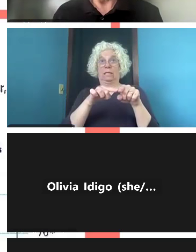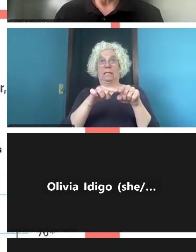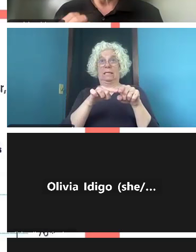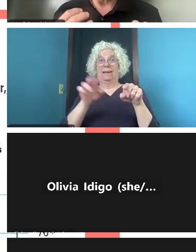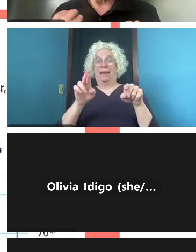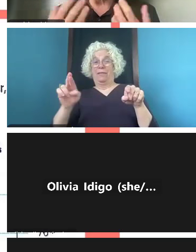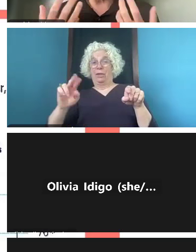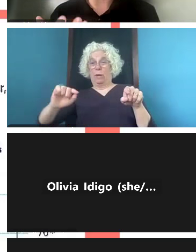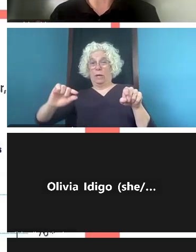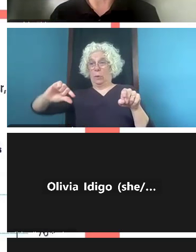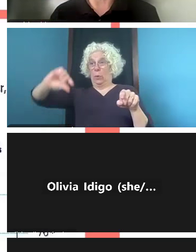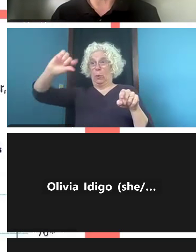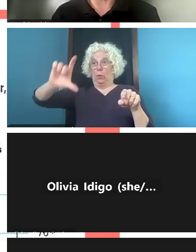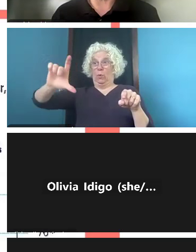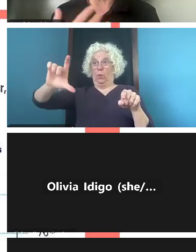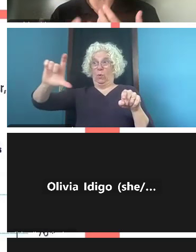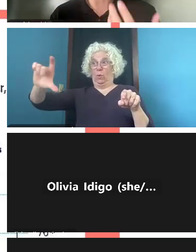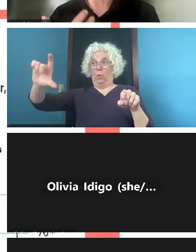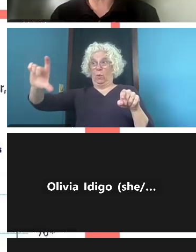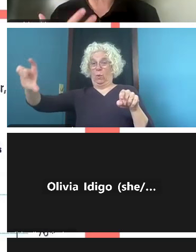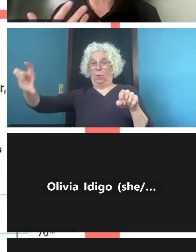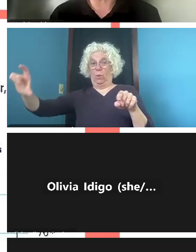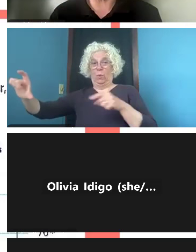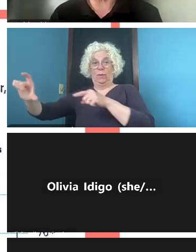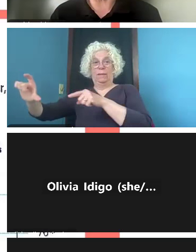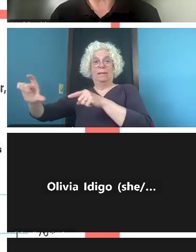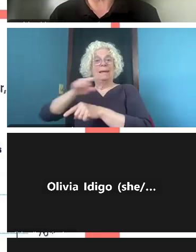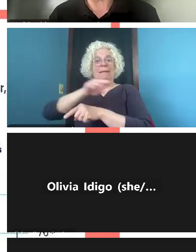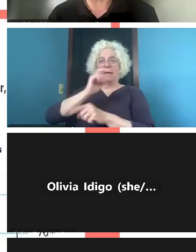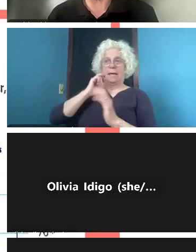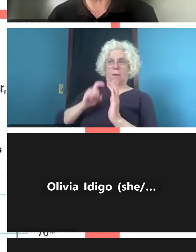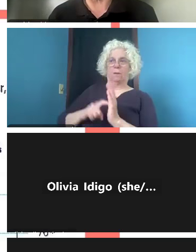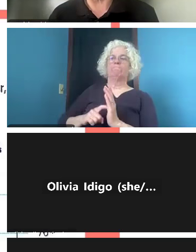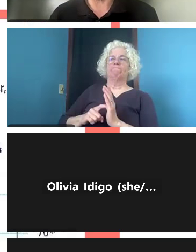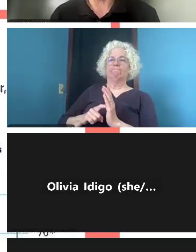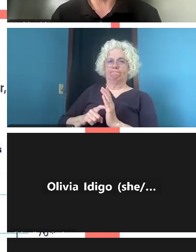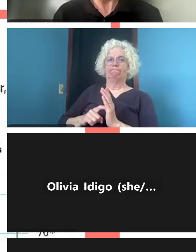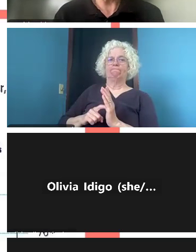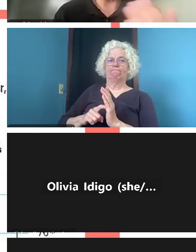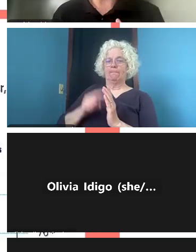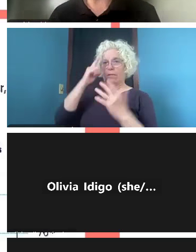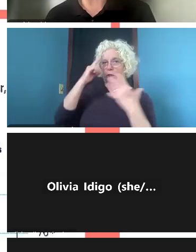It means that they have a pretty good sense of when there are shifts or changes in mental health state as well.